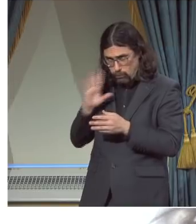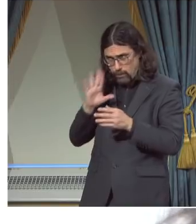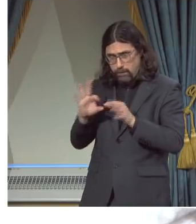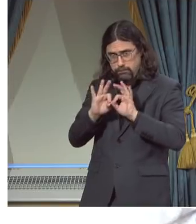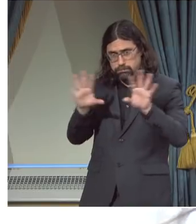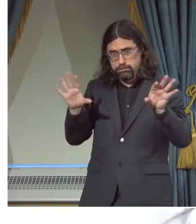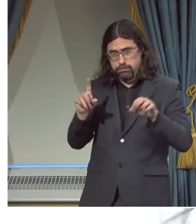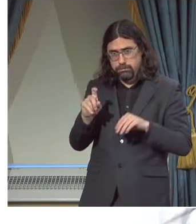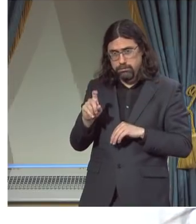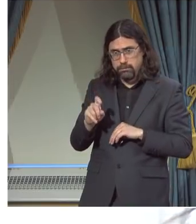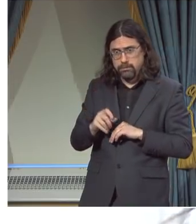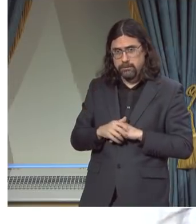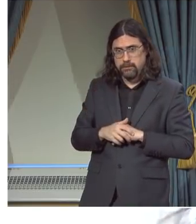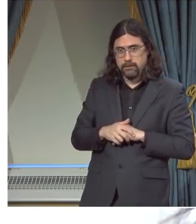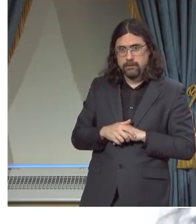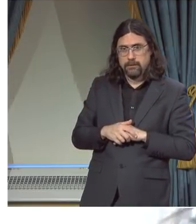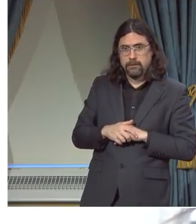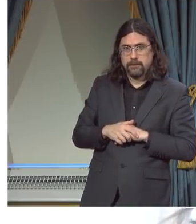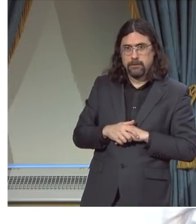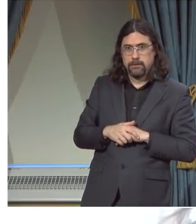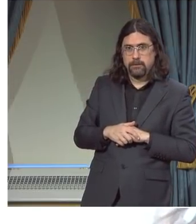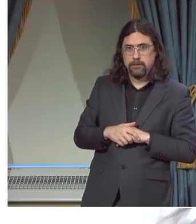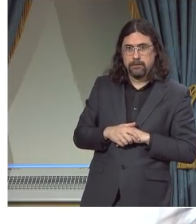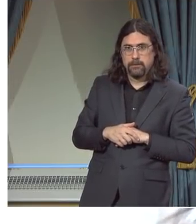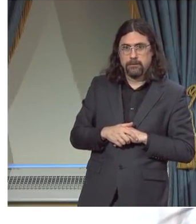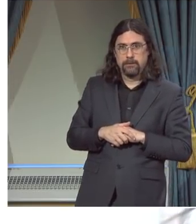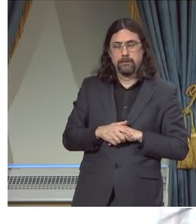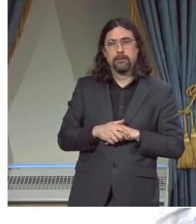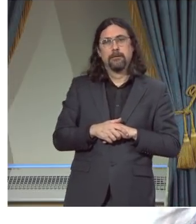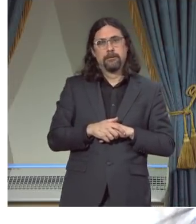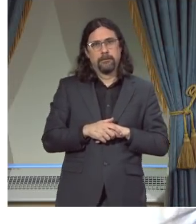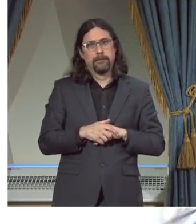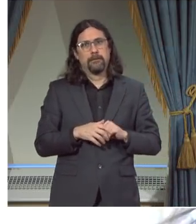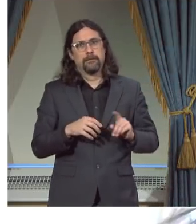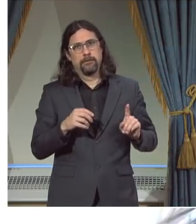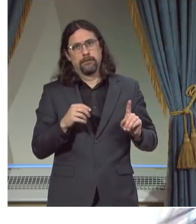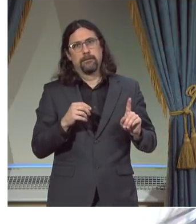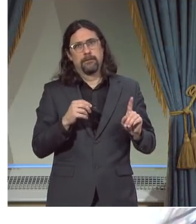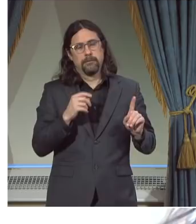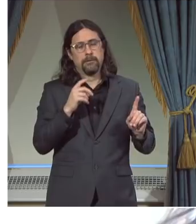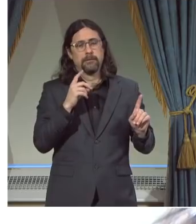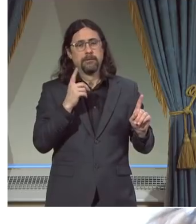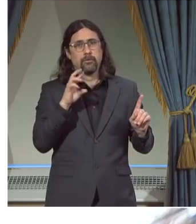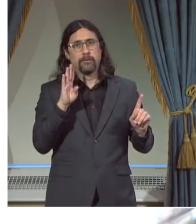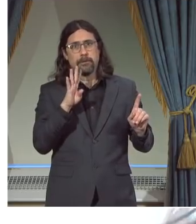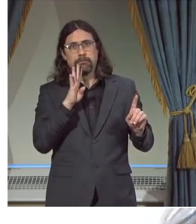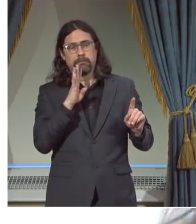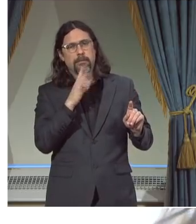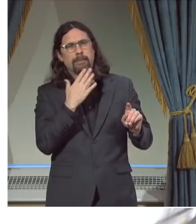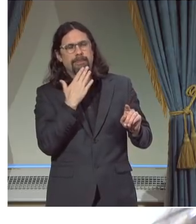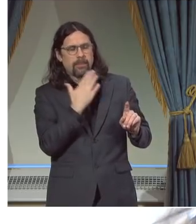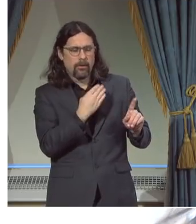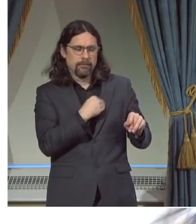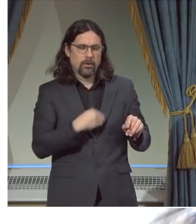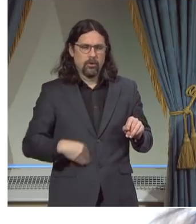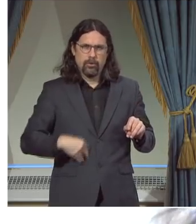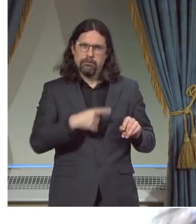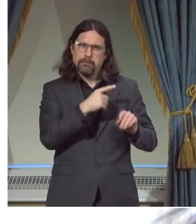MR. MAYOR, I APPRECIATE YOUR REMARKS AND WE'RE ALL COMMITTED